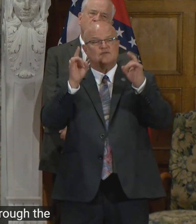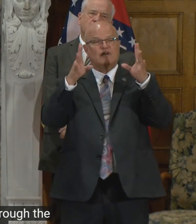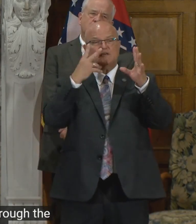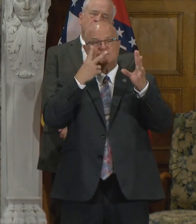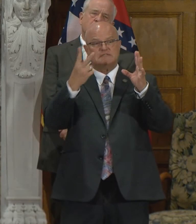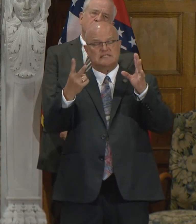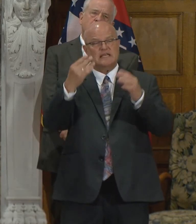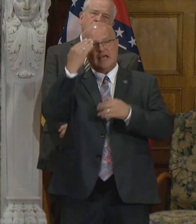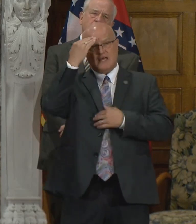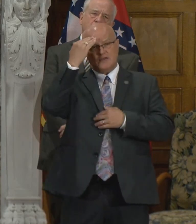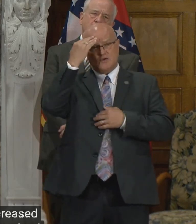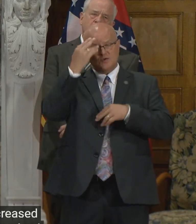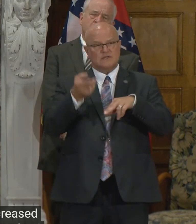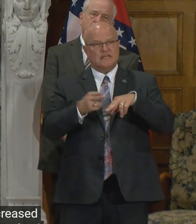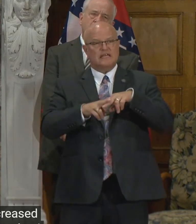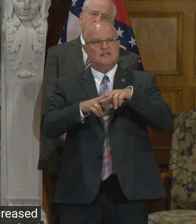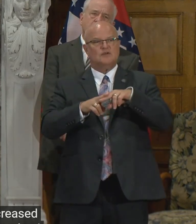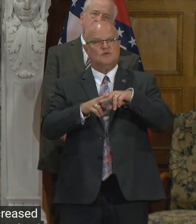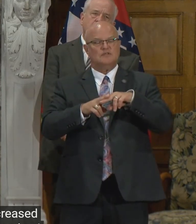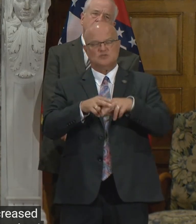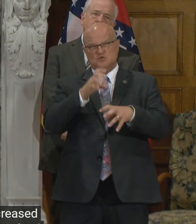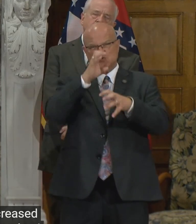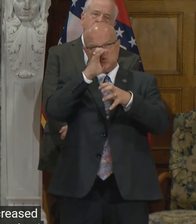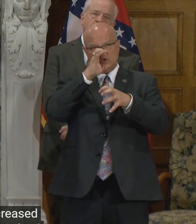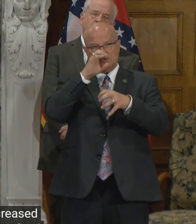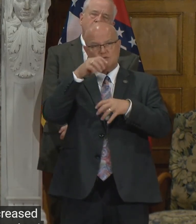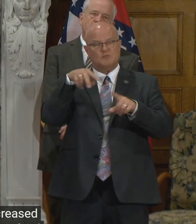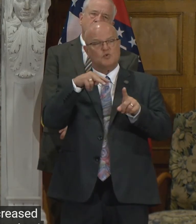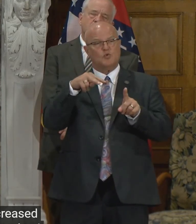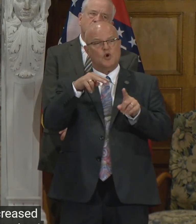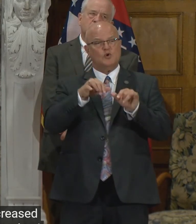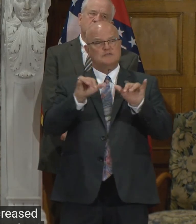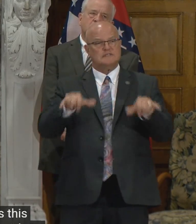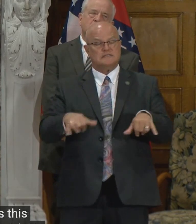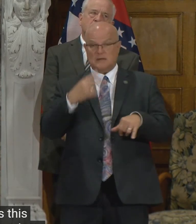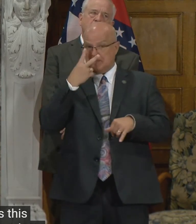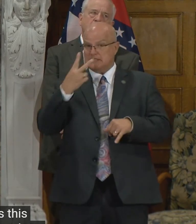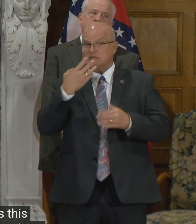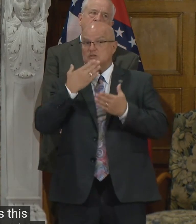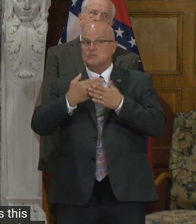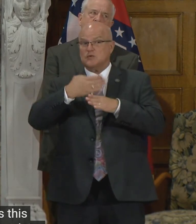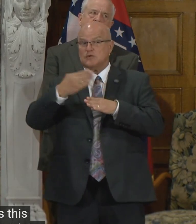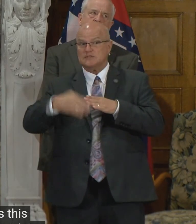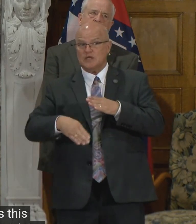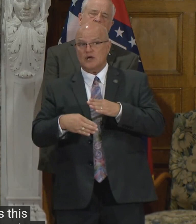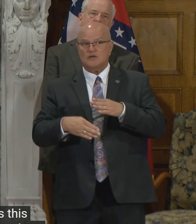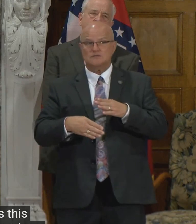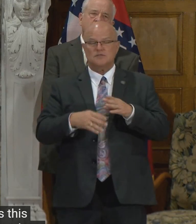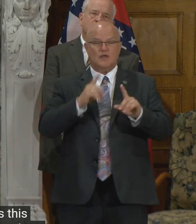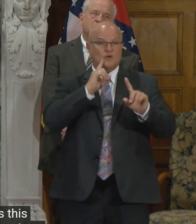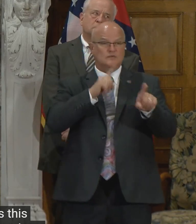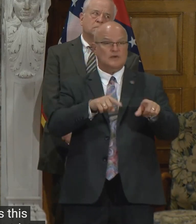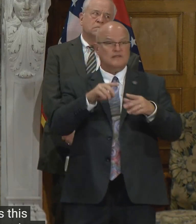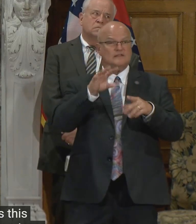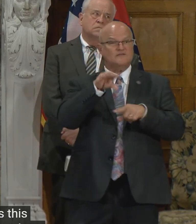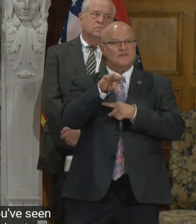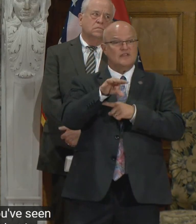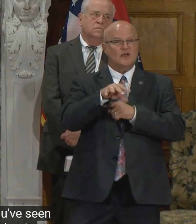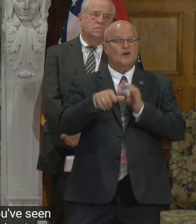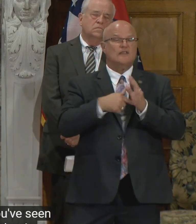I know that there is this increased, you know, stricter parole system that you've seen some results with that. In response to this video, I know you mentioned that these